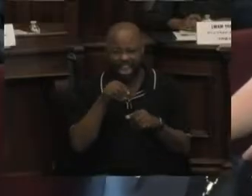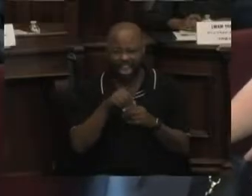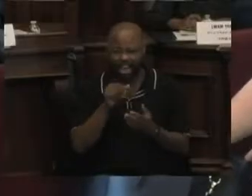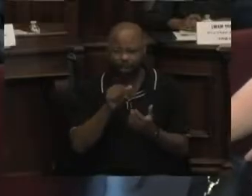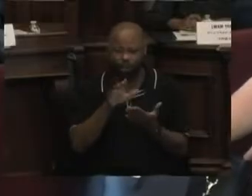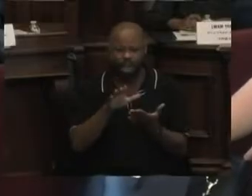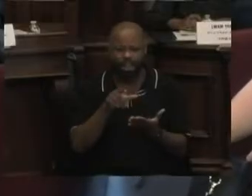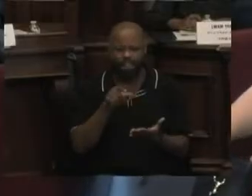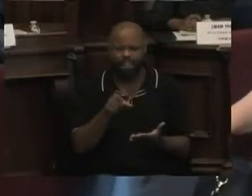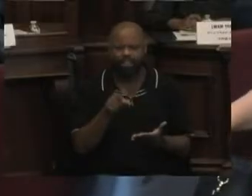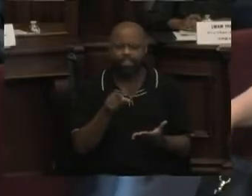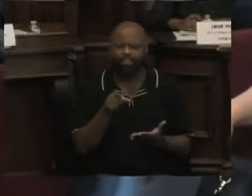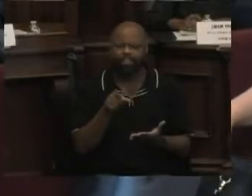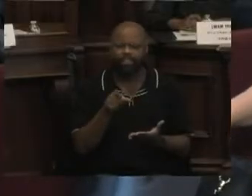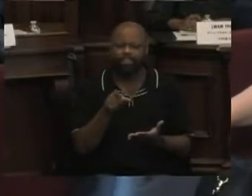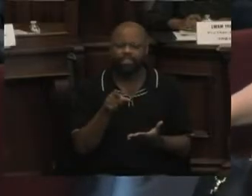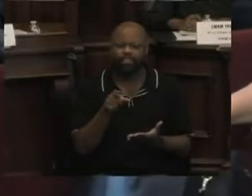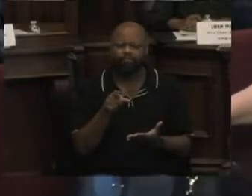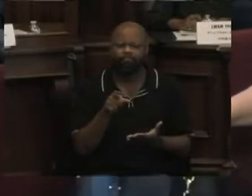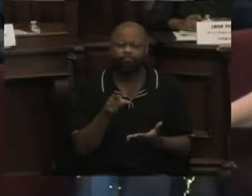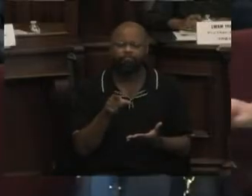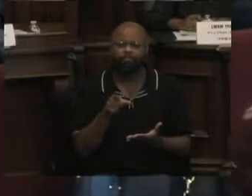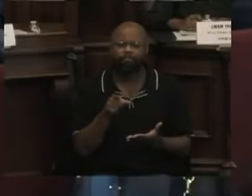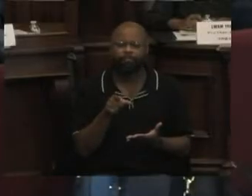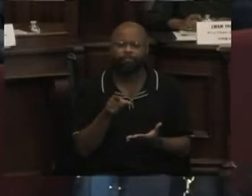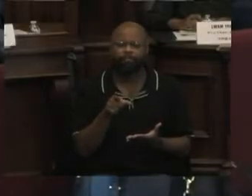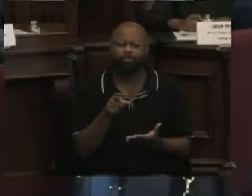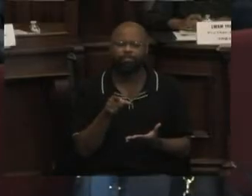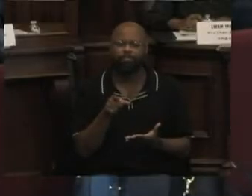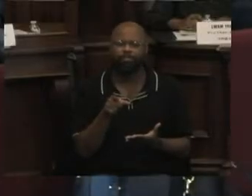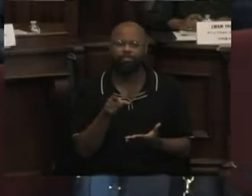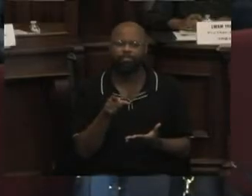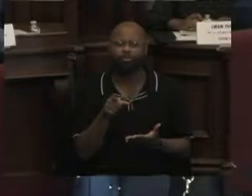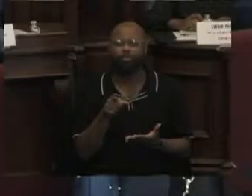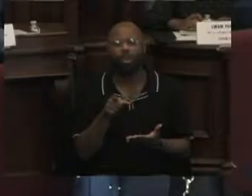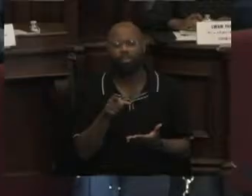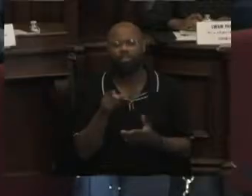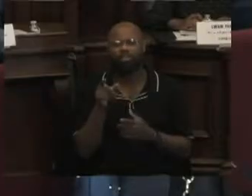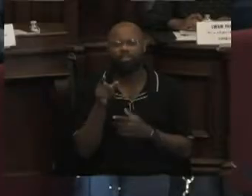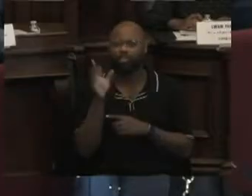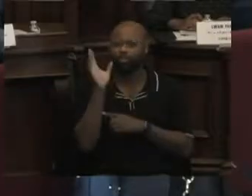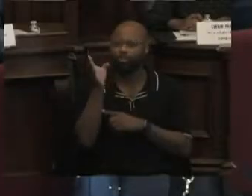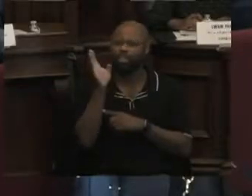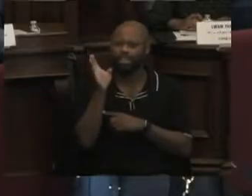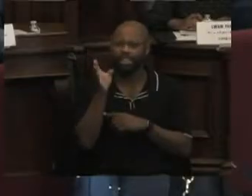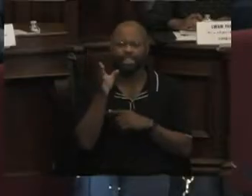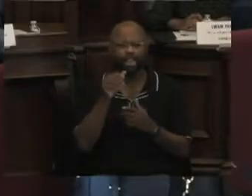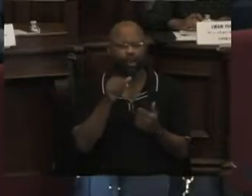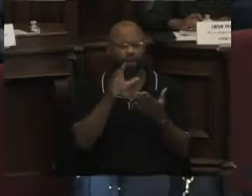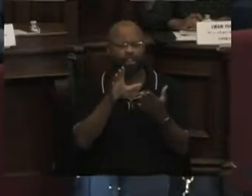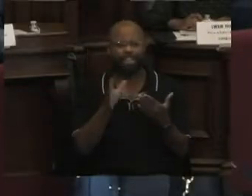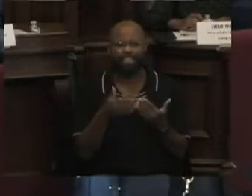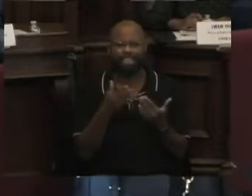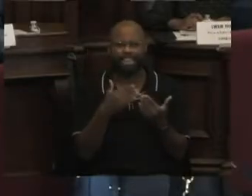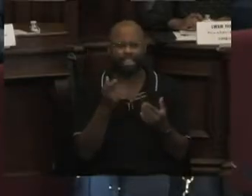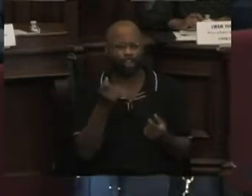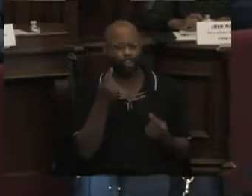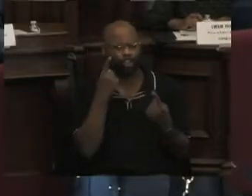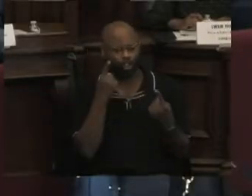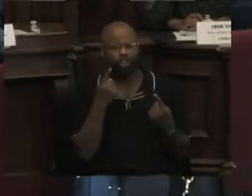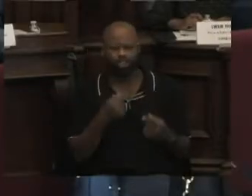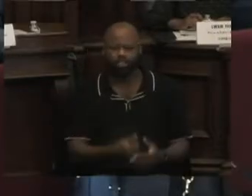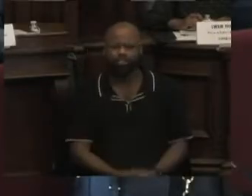being able to analyze it in a